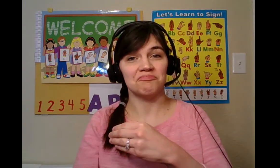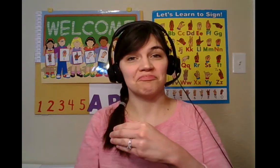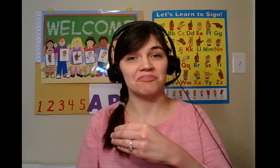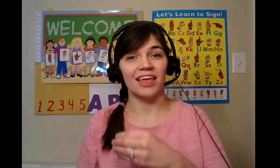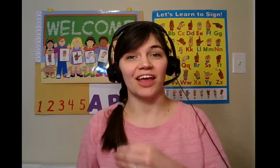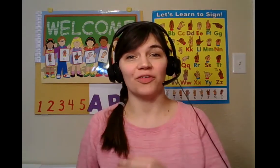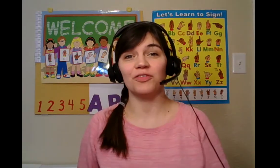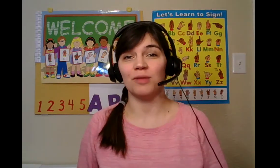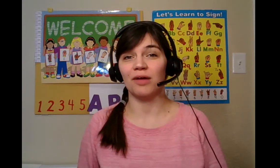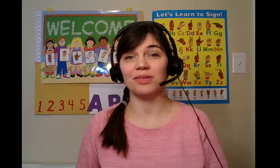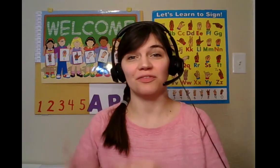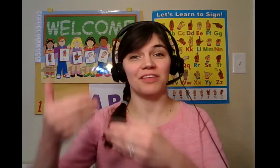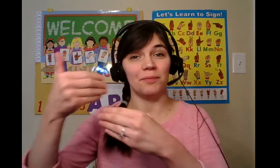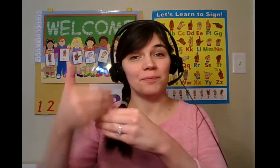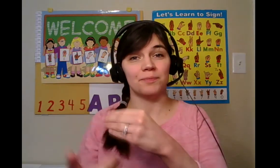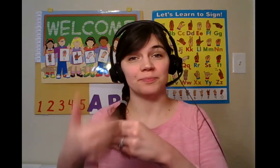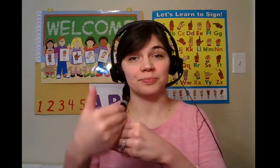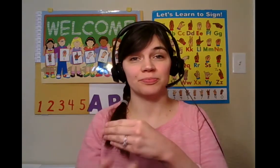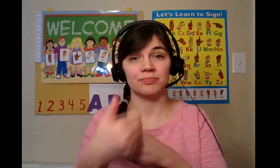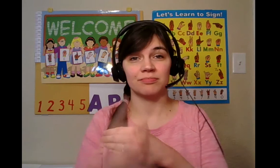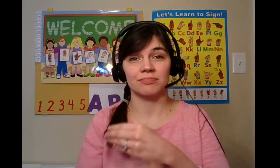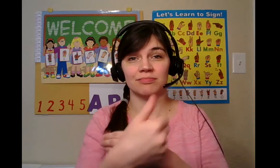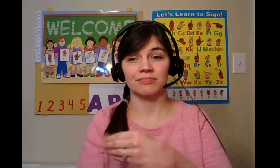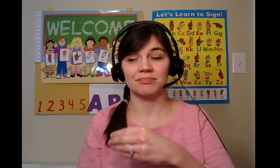Harold's mom gives him...